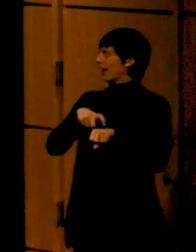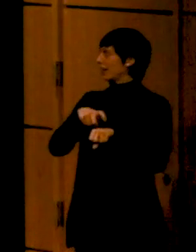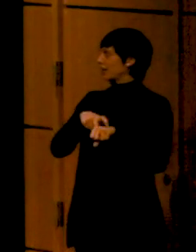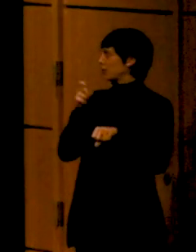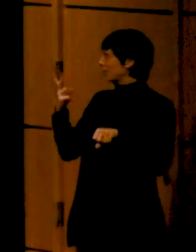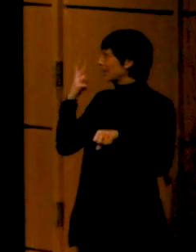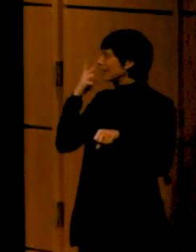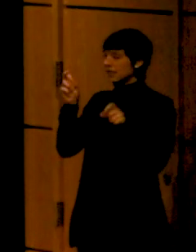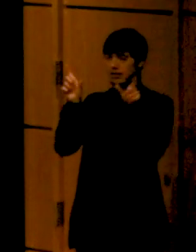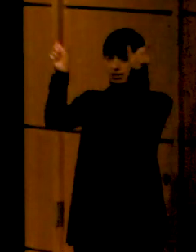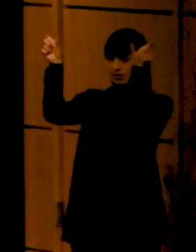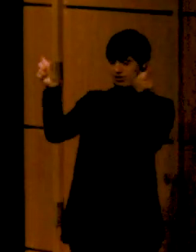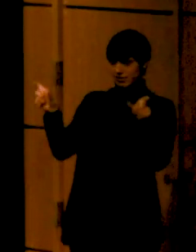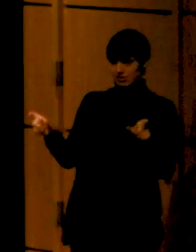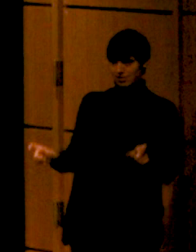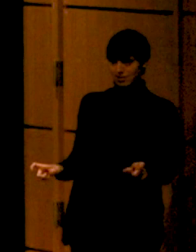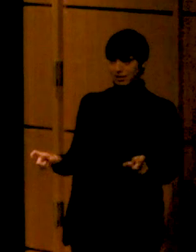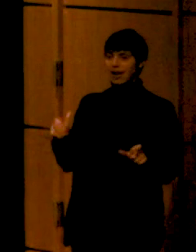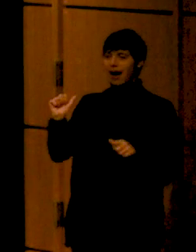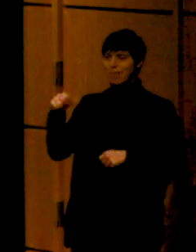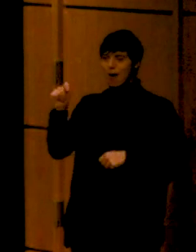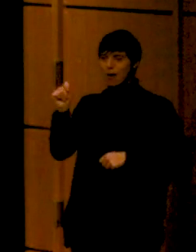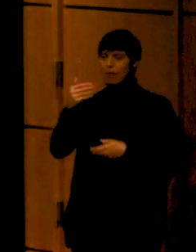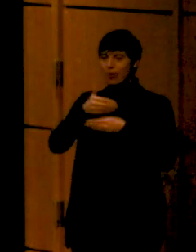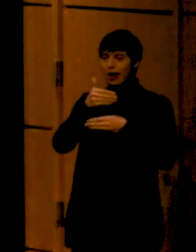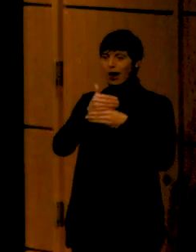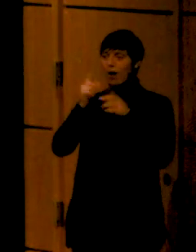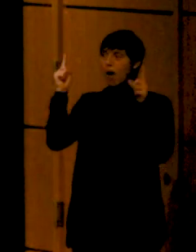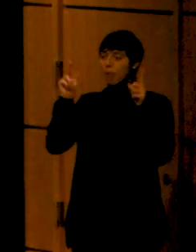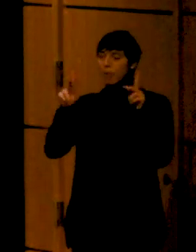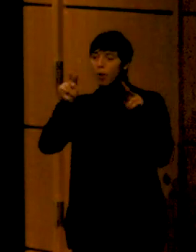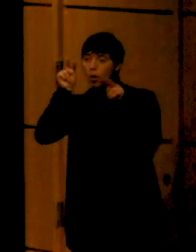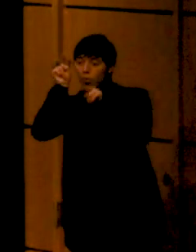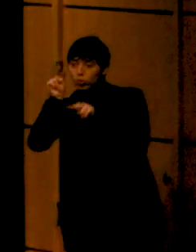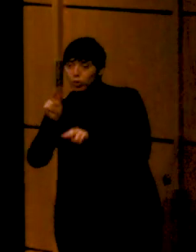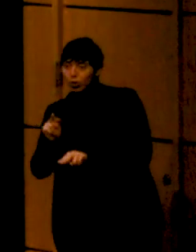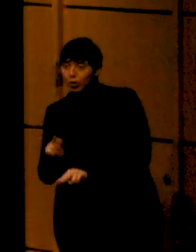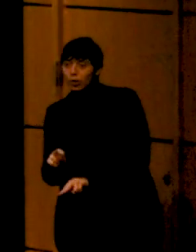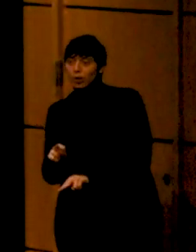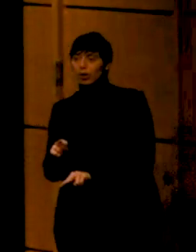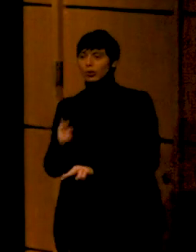People in the landscape and this very stylized eruption of Mount St. Helens.